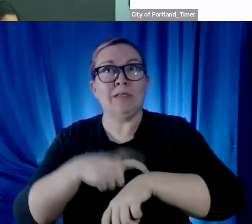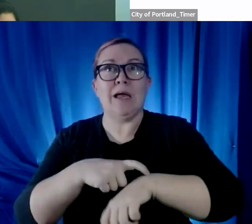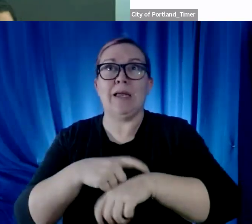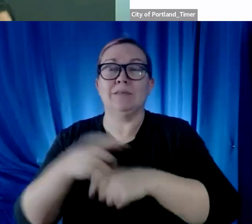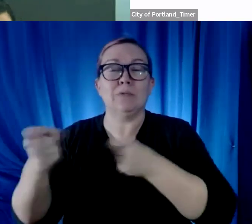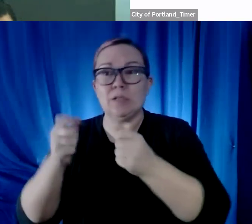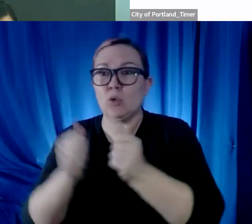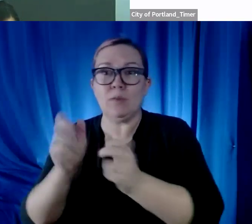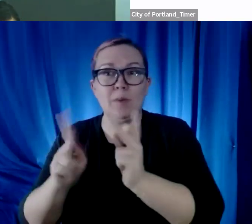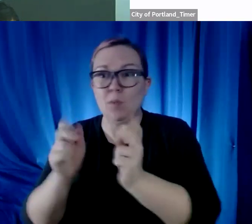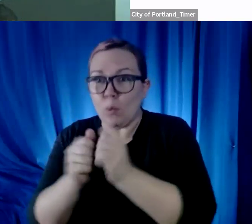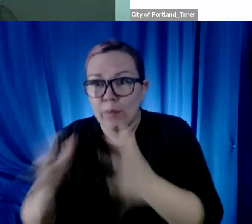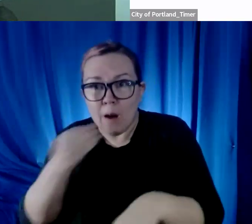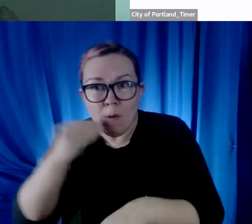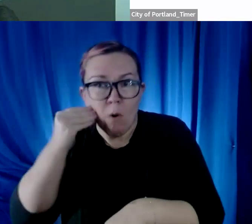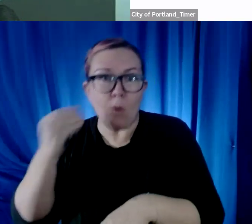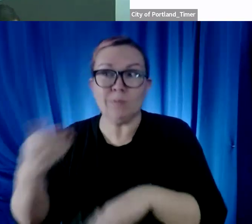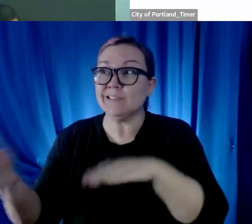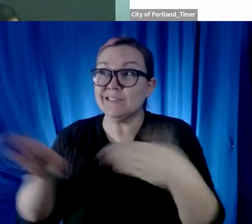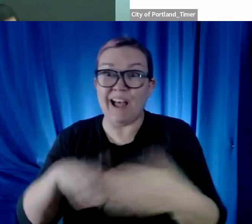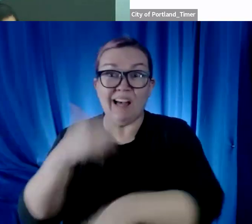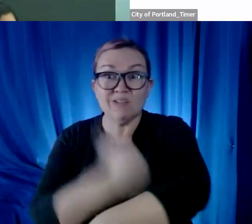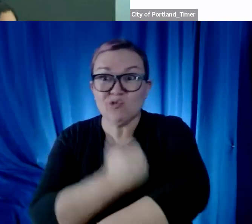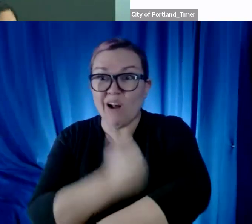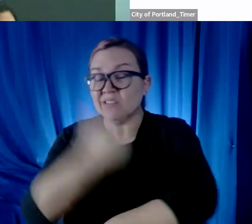Deaths on our streets, drug use, mental health issues, and increased crimes.